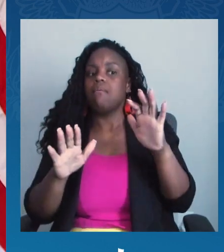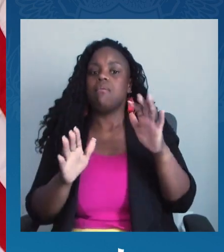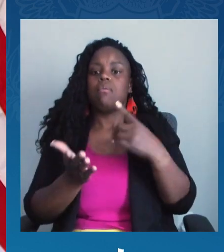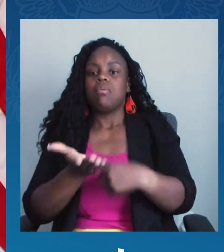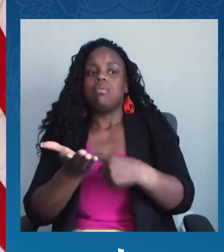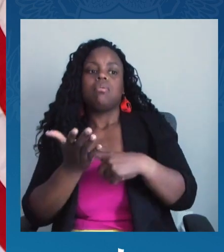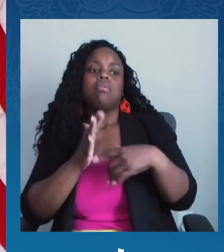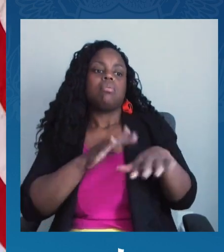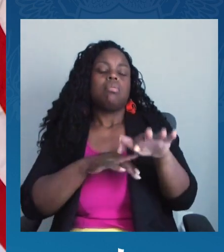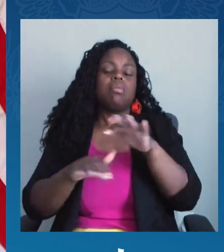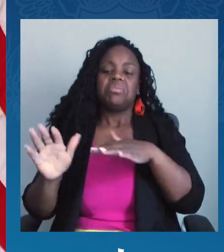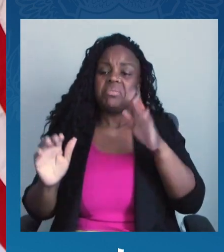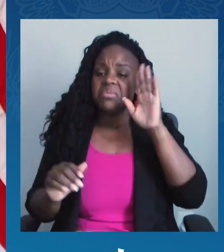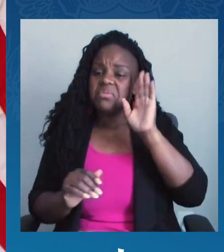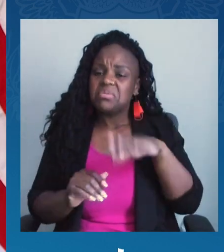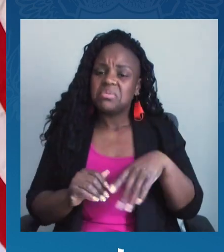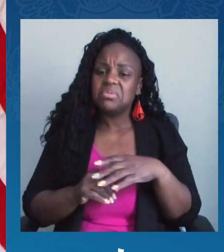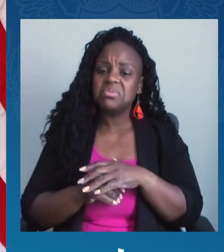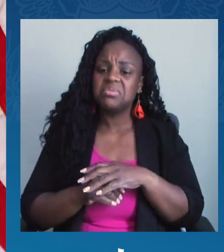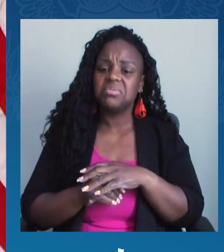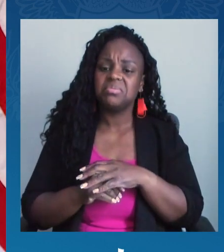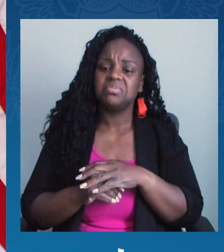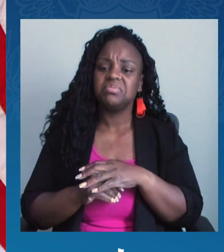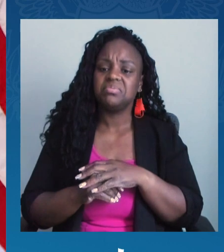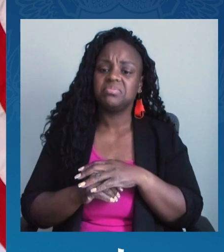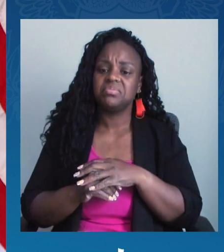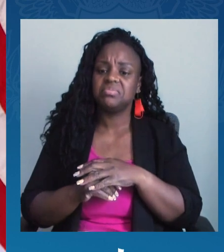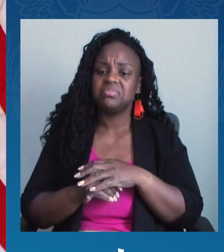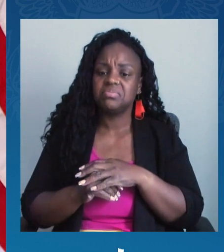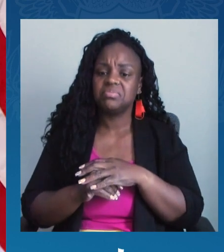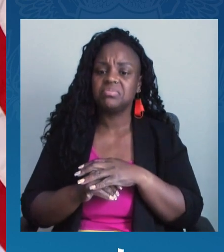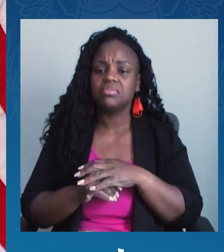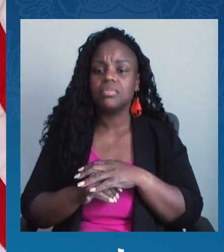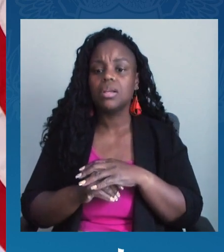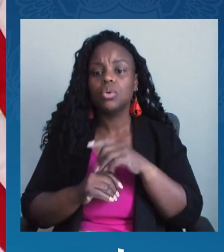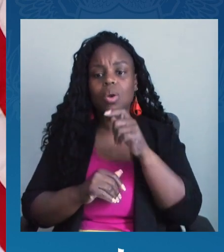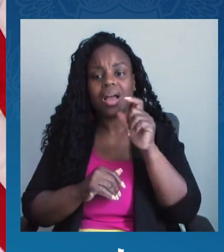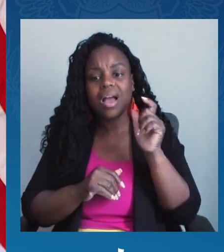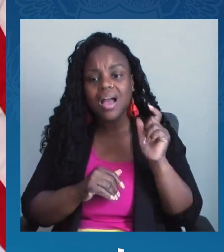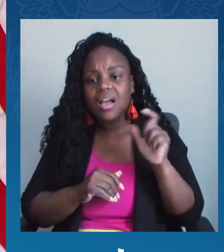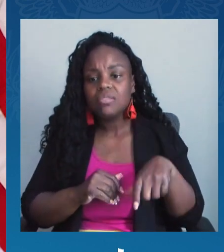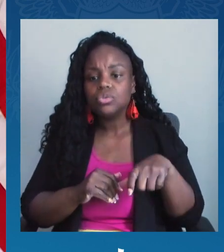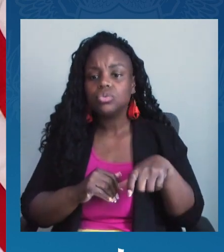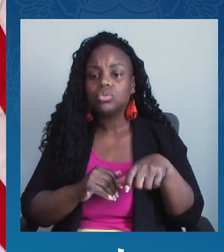But you don't have to abandon your faith or your beliefs